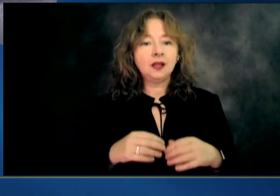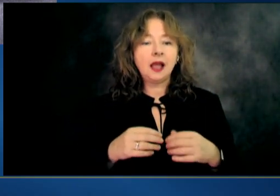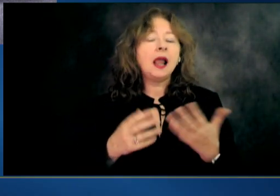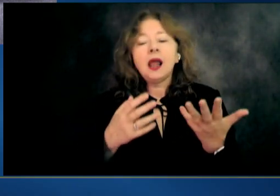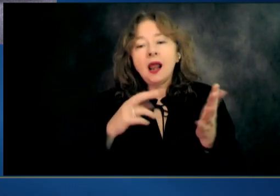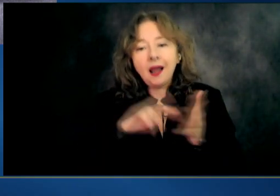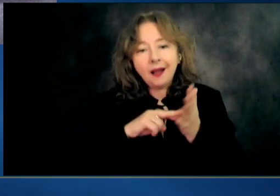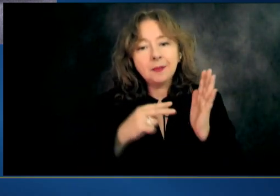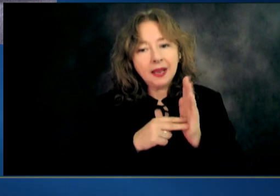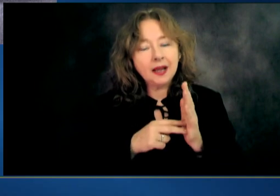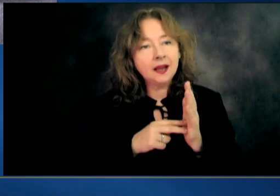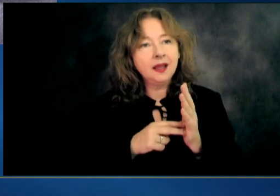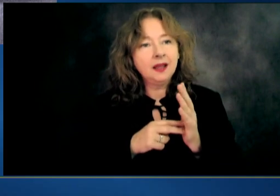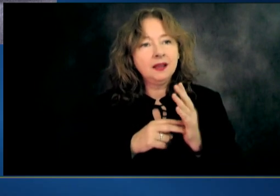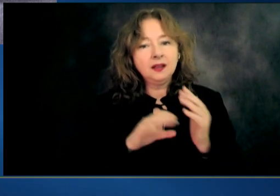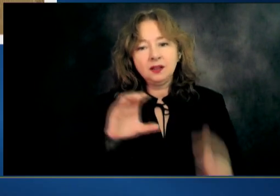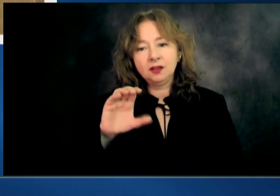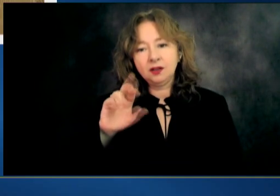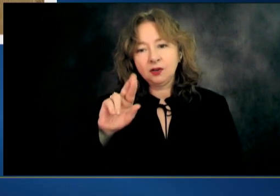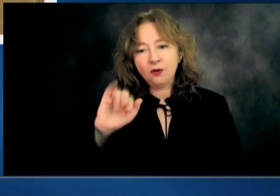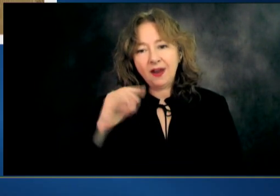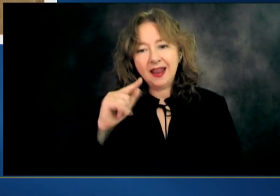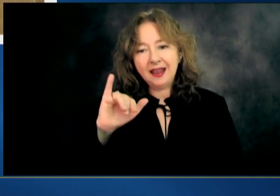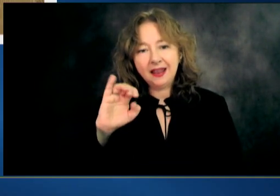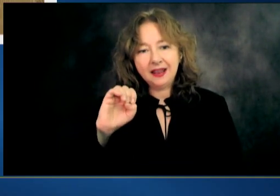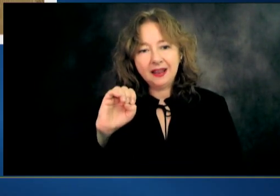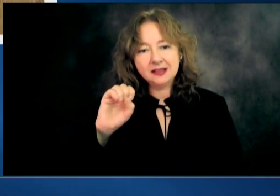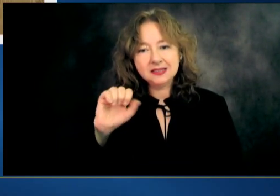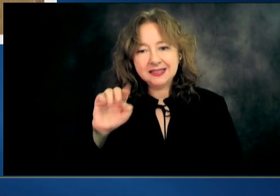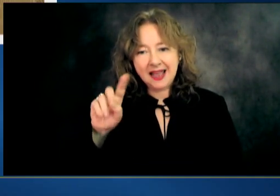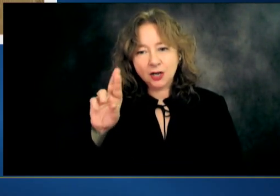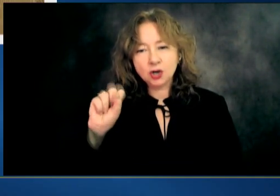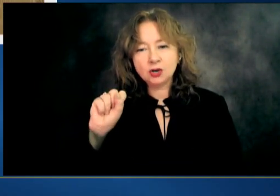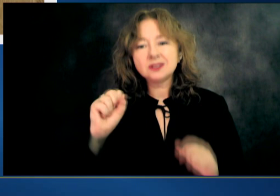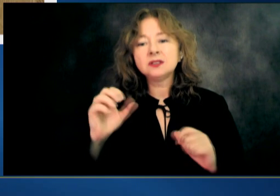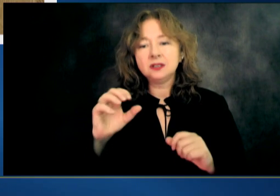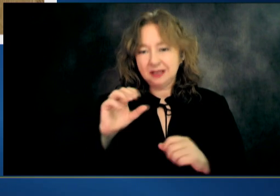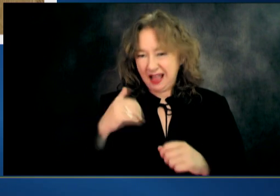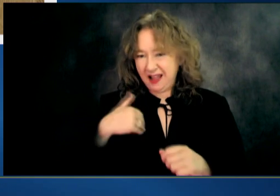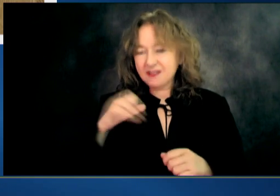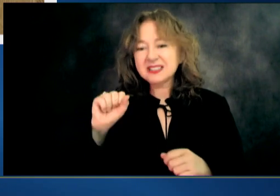to Craigie Sanders, who was a lawyer and a sickle cell warrior who just died,